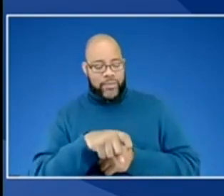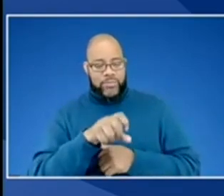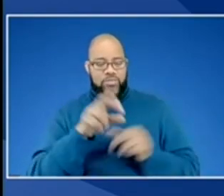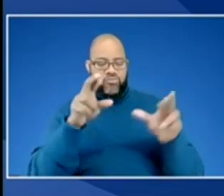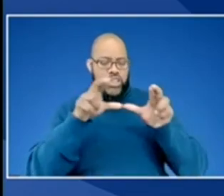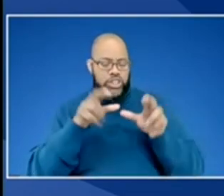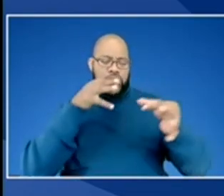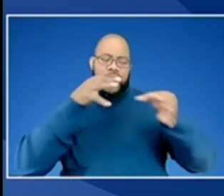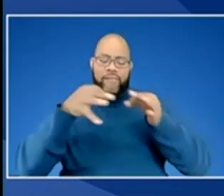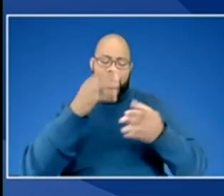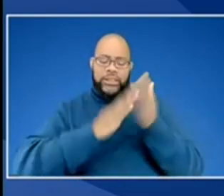somehow.